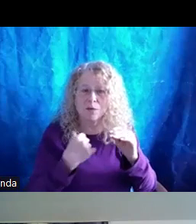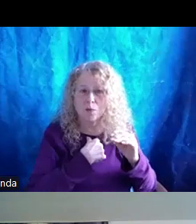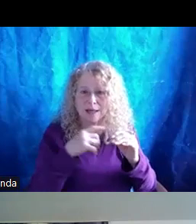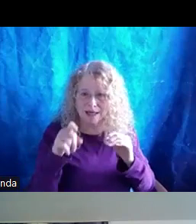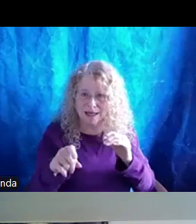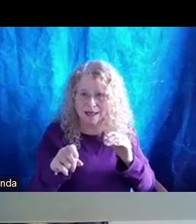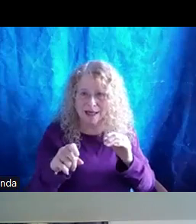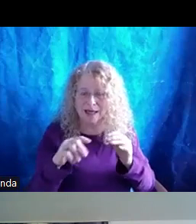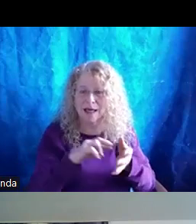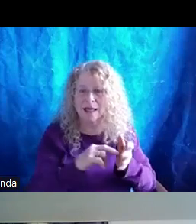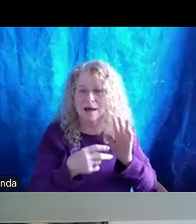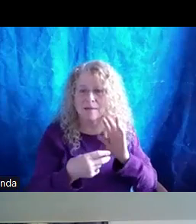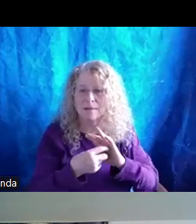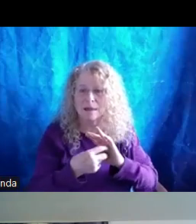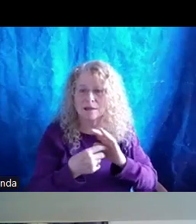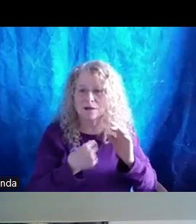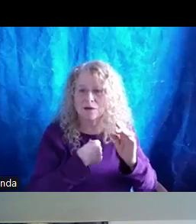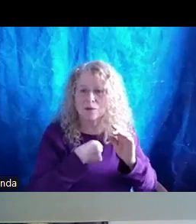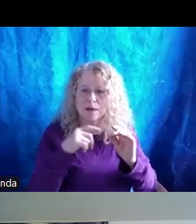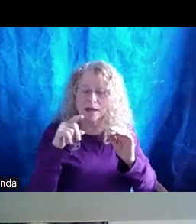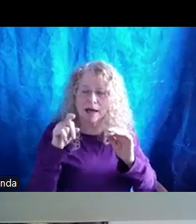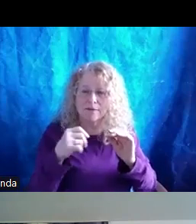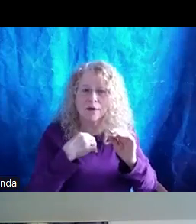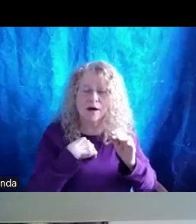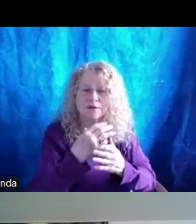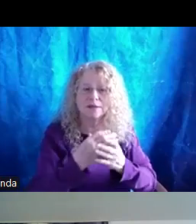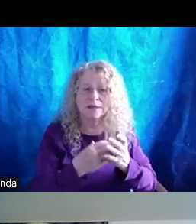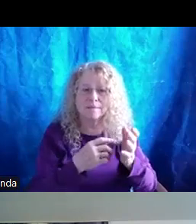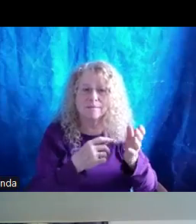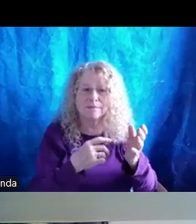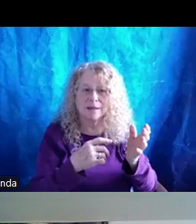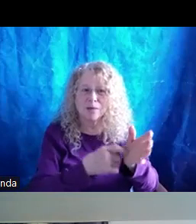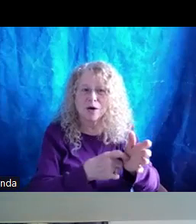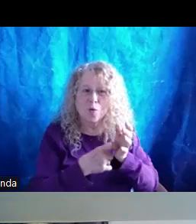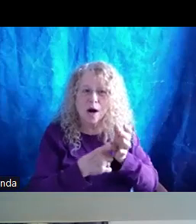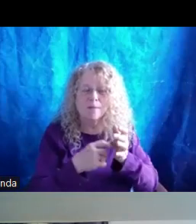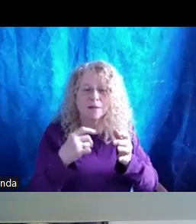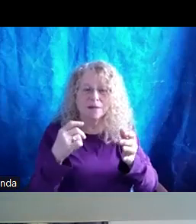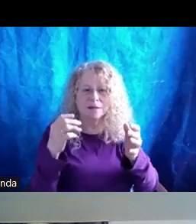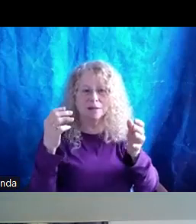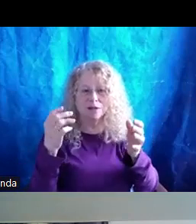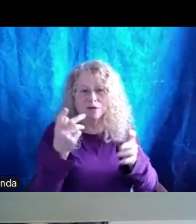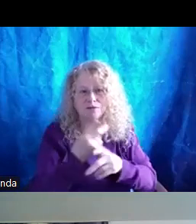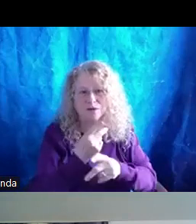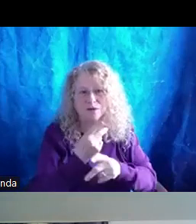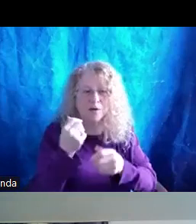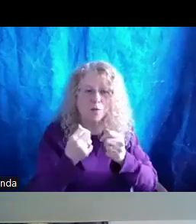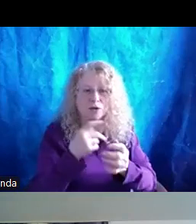WHICH MEANS WE WOULD HAVE TO HAVE SOME CRITERIA TO PRIORITIZE WHICH POPULATIONS TO SERVE WITH WHAT'S AVAILABLE.